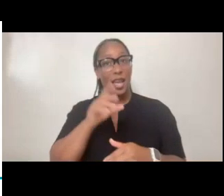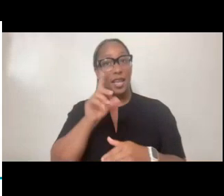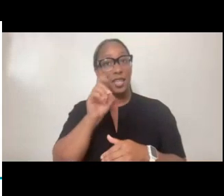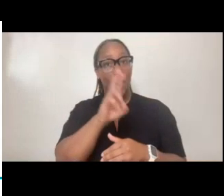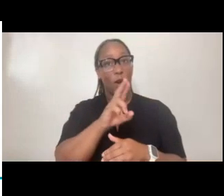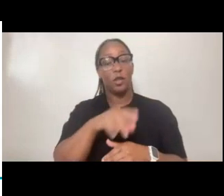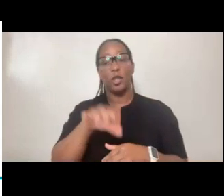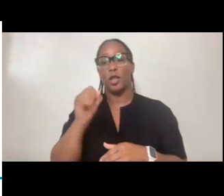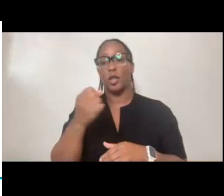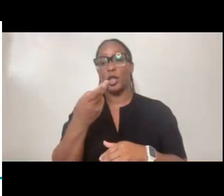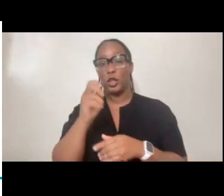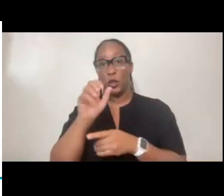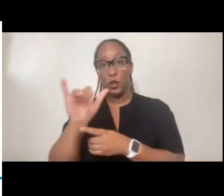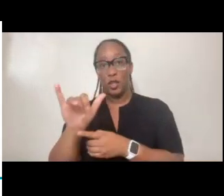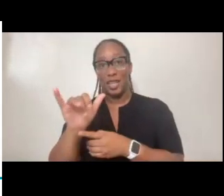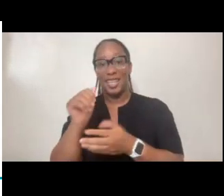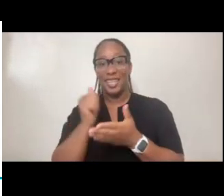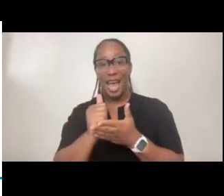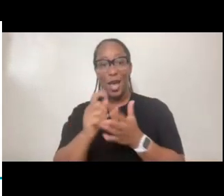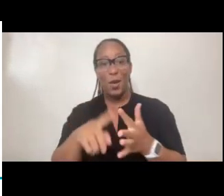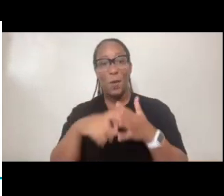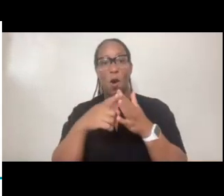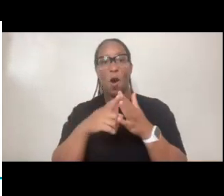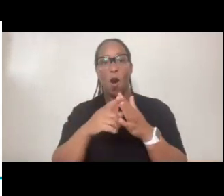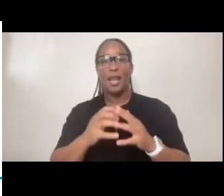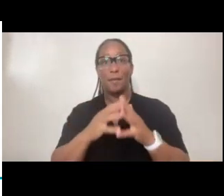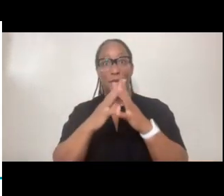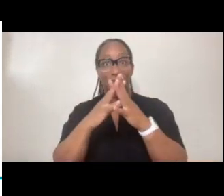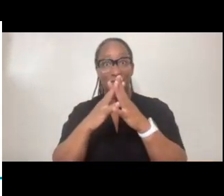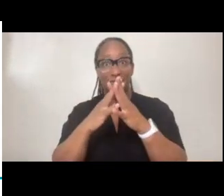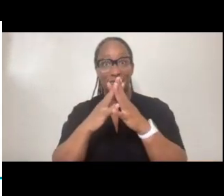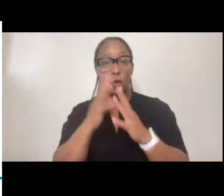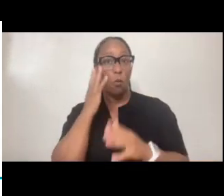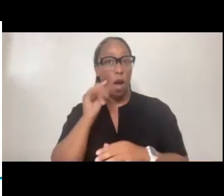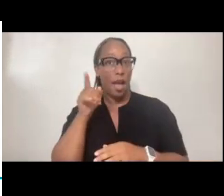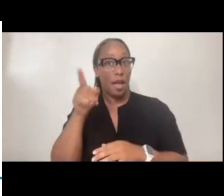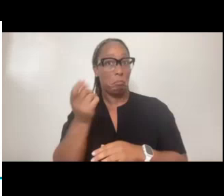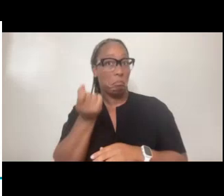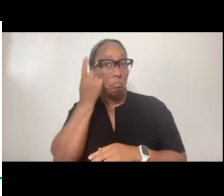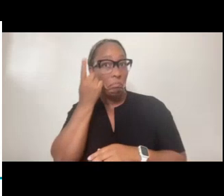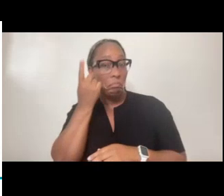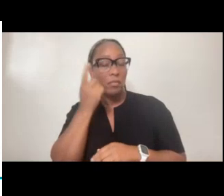We invite Doctor Clark Shirley to help us kick off implementation because she